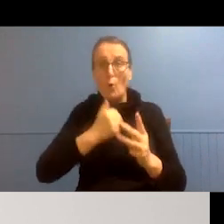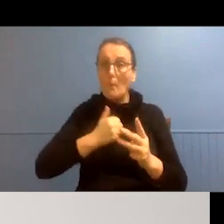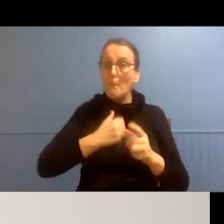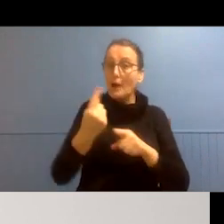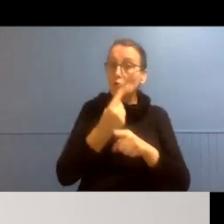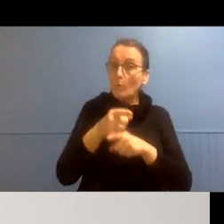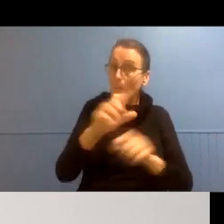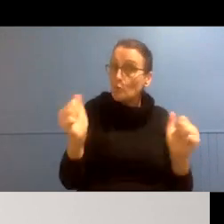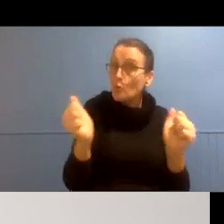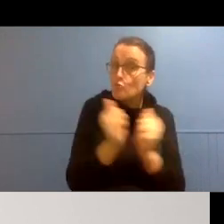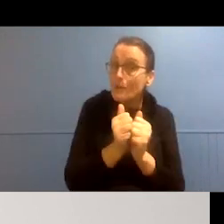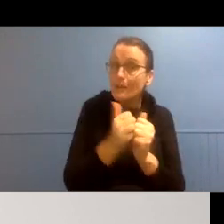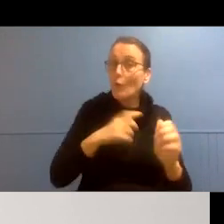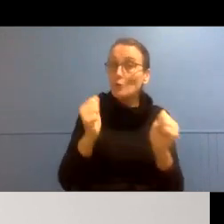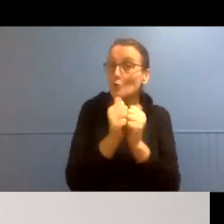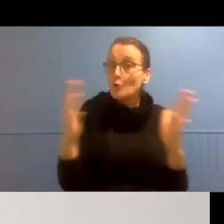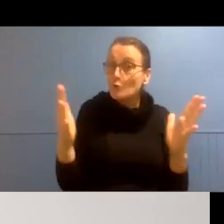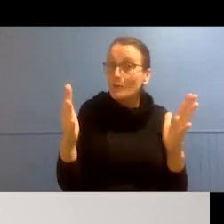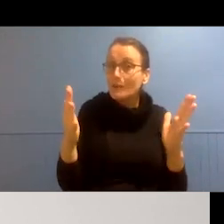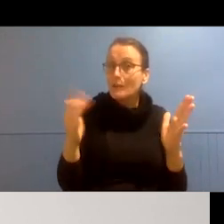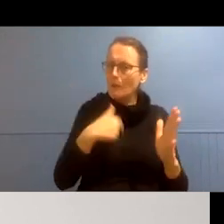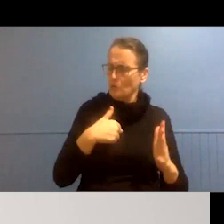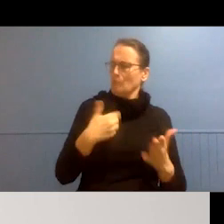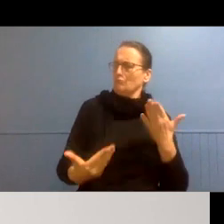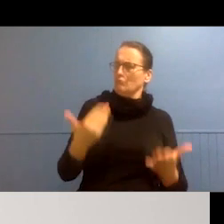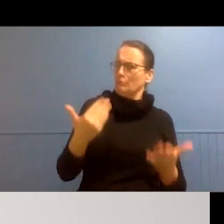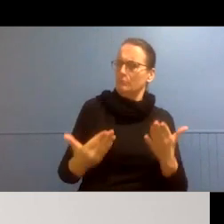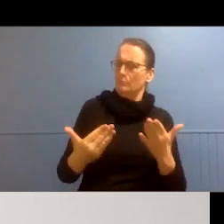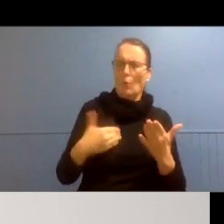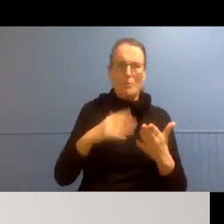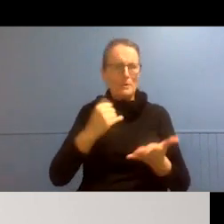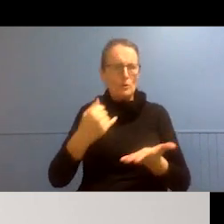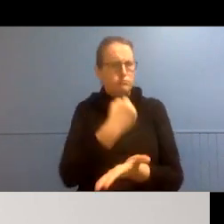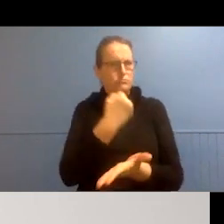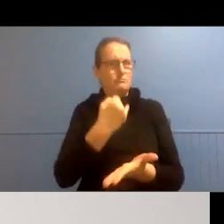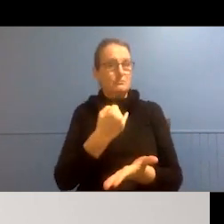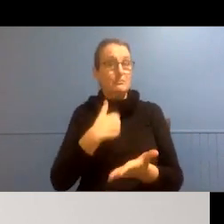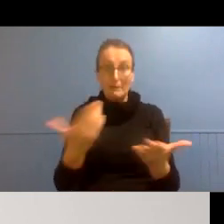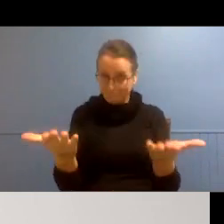strong opposition with as well. I welcome the feedback and the dialogue.